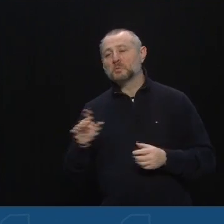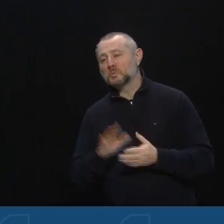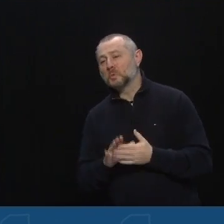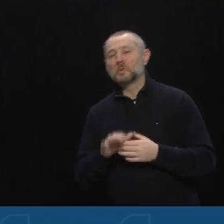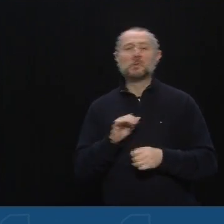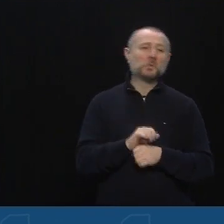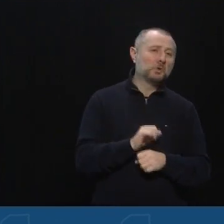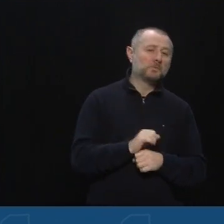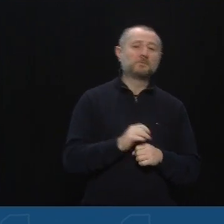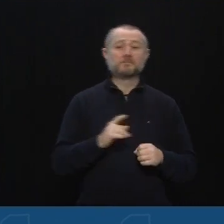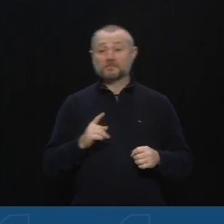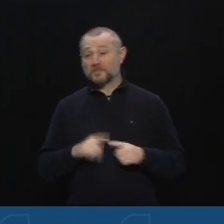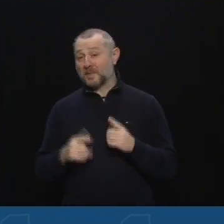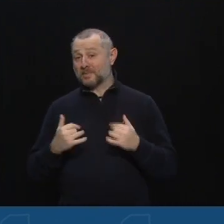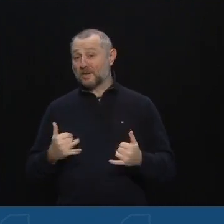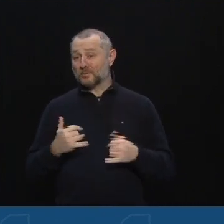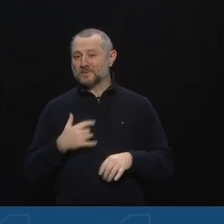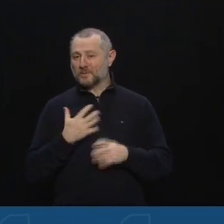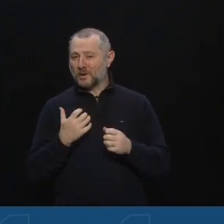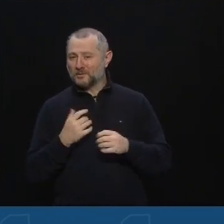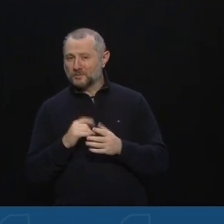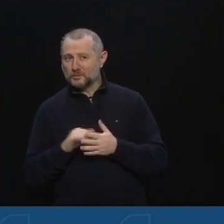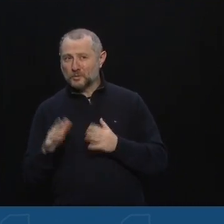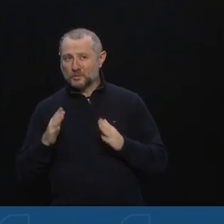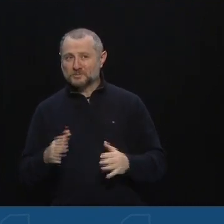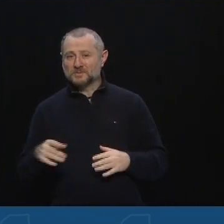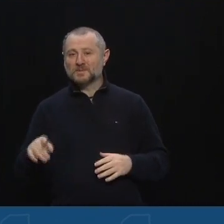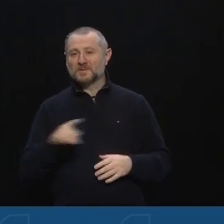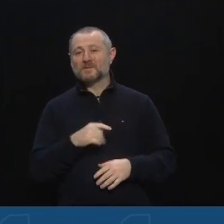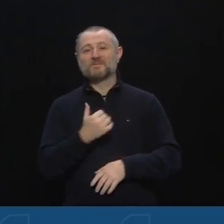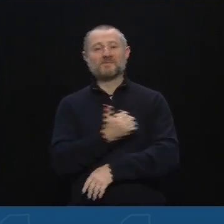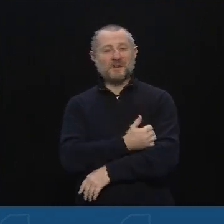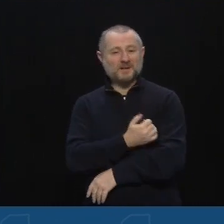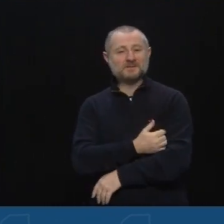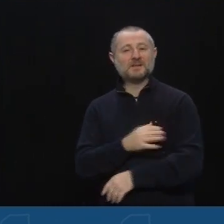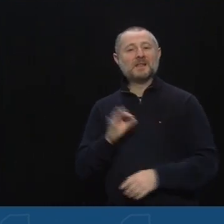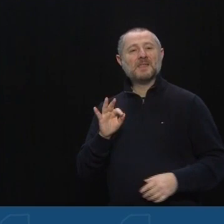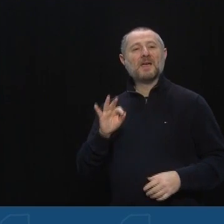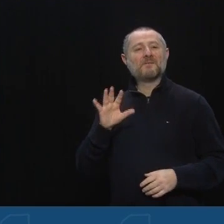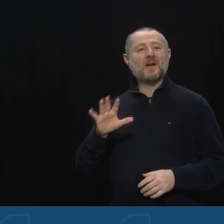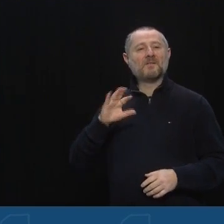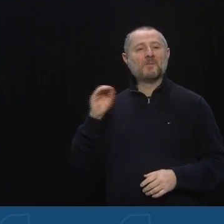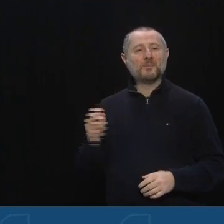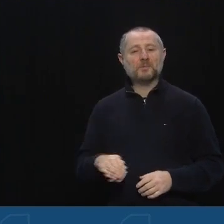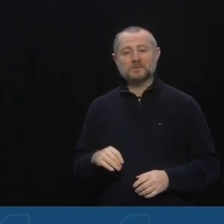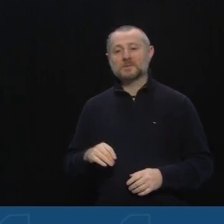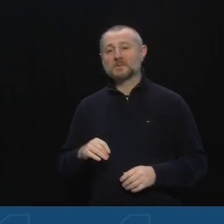BACK TO WORK, BACK TO SCHOOL IT A SHORT TIME. SO I STILL WANT MORE NEW YORKERS